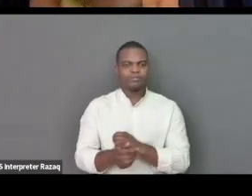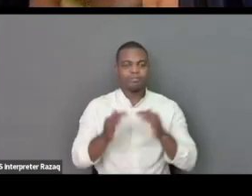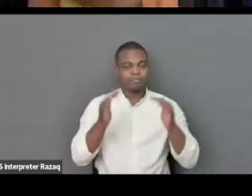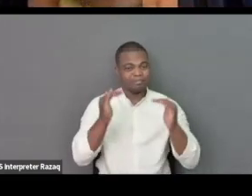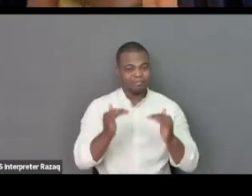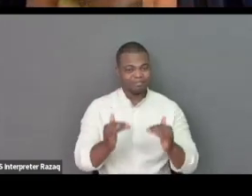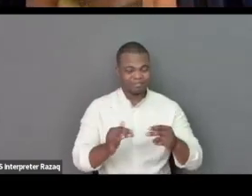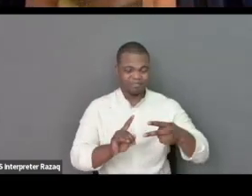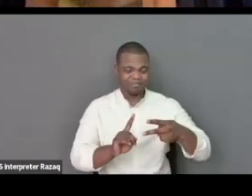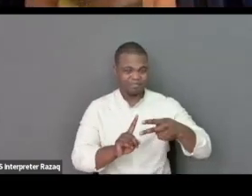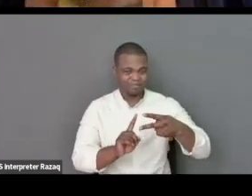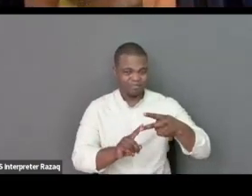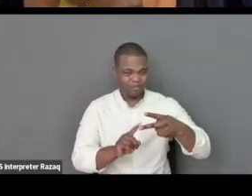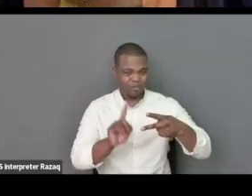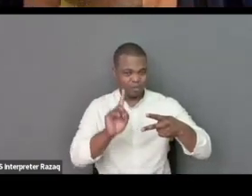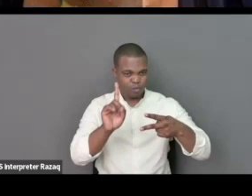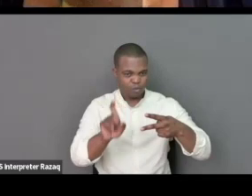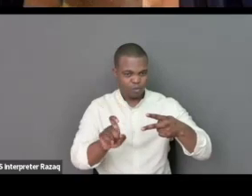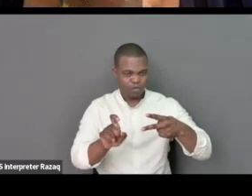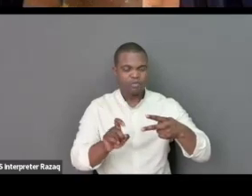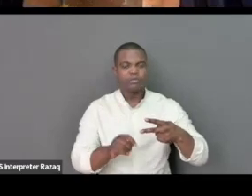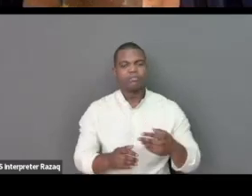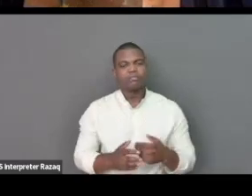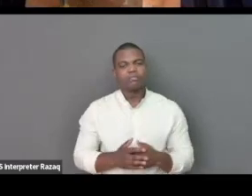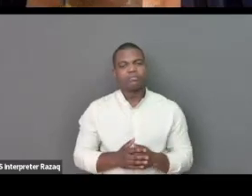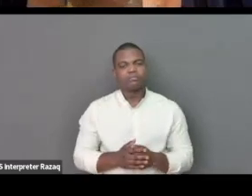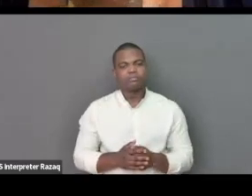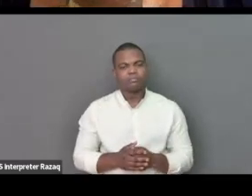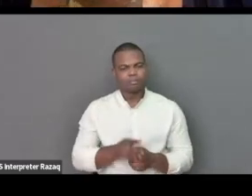disability. And the same thing here,